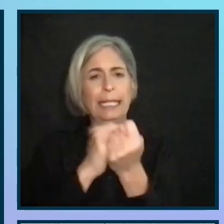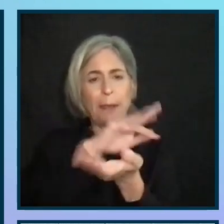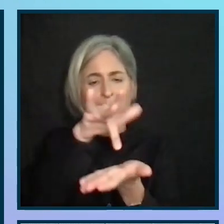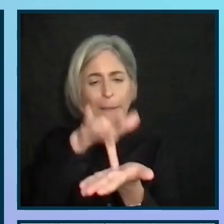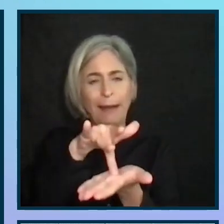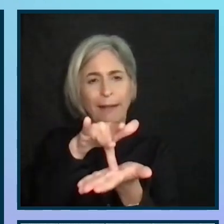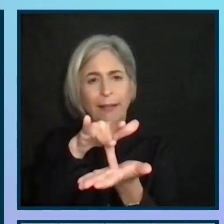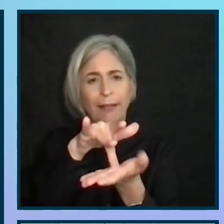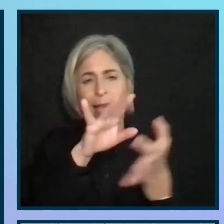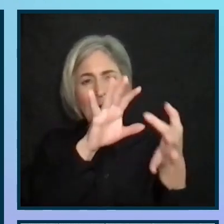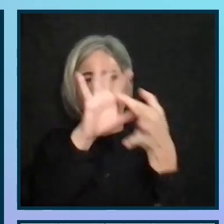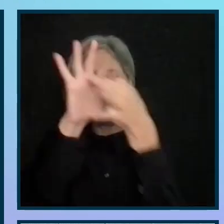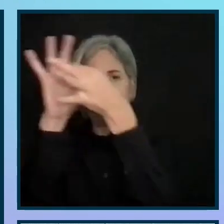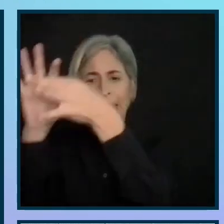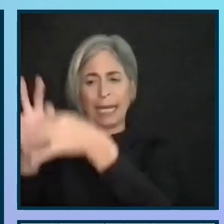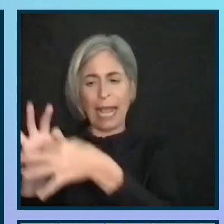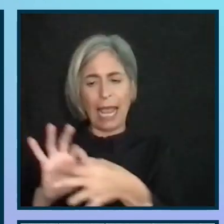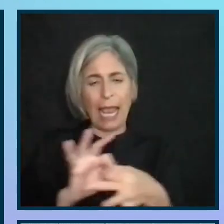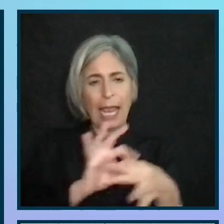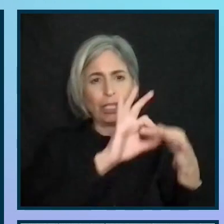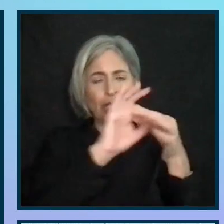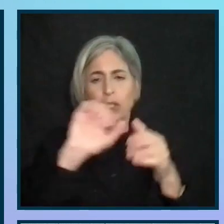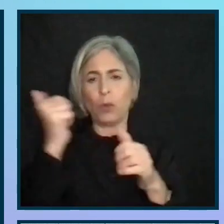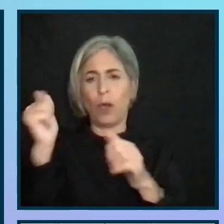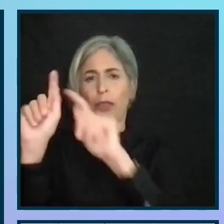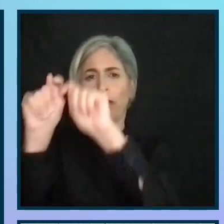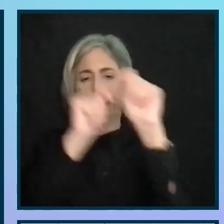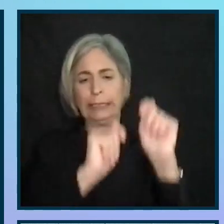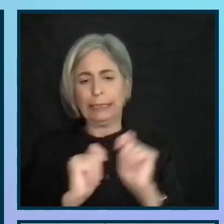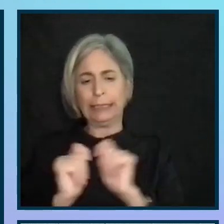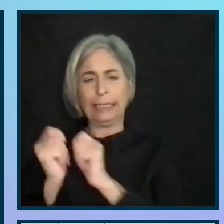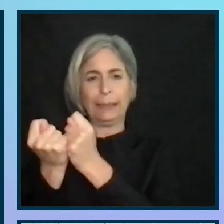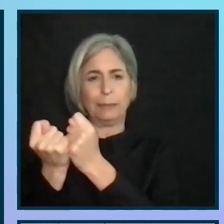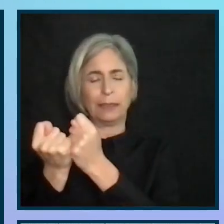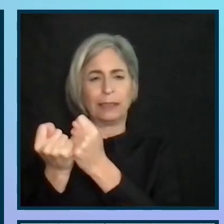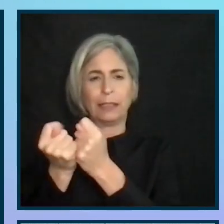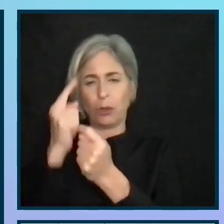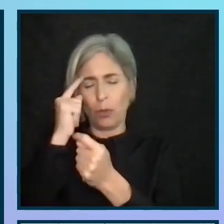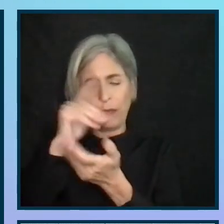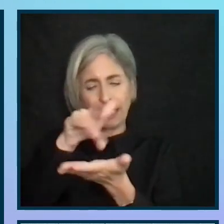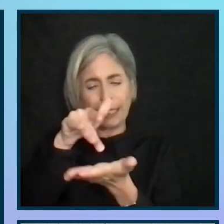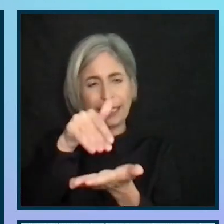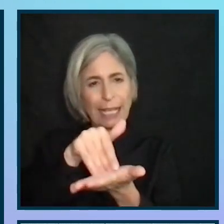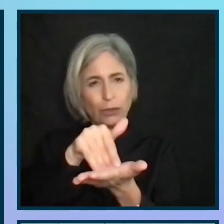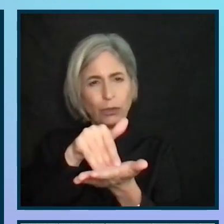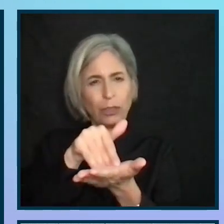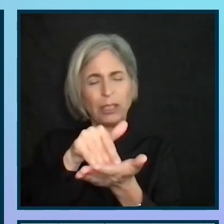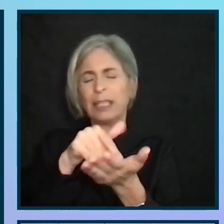with connections out to each of the teams. You can think of the central accessibility team as a center of excellence,